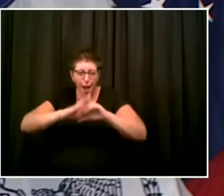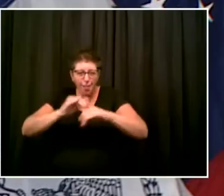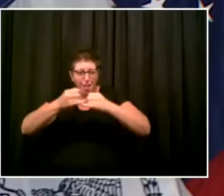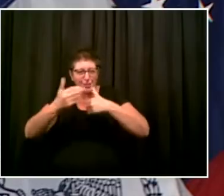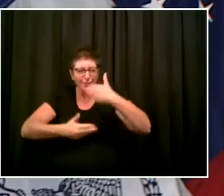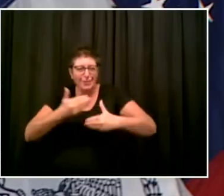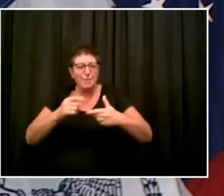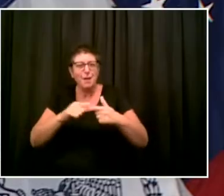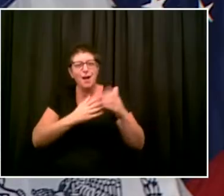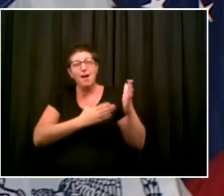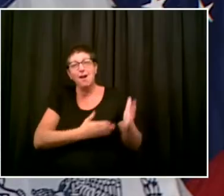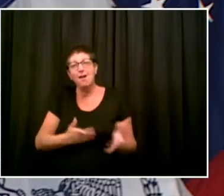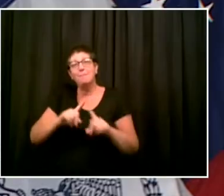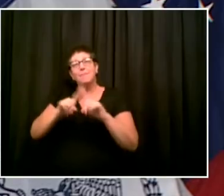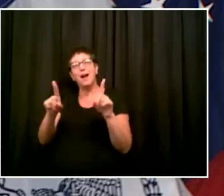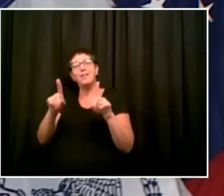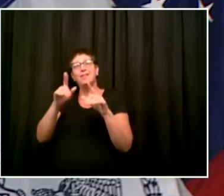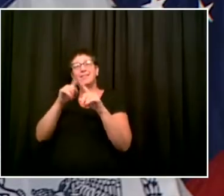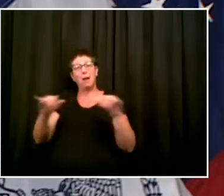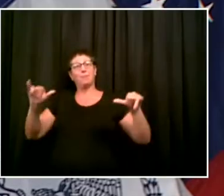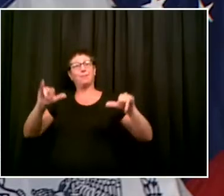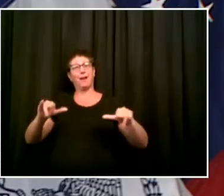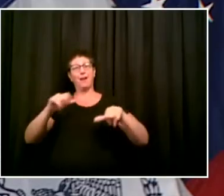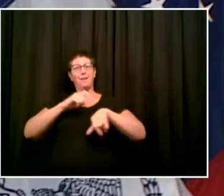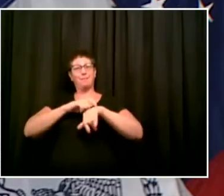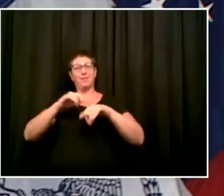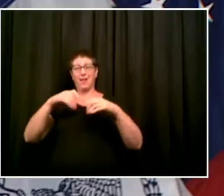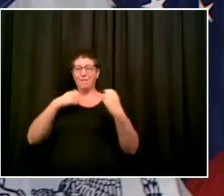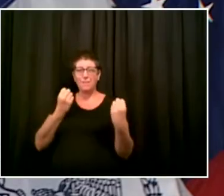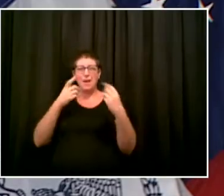TOGETHER REMOTE LEARNING TO MAKE IT ORWTHIHWL E FORH CIRLDEN . WE ALSO KNEW WE WERE NOT